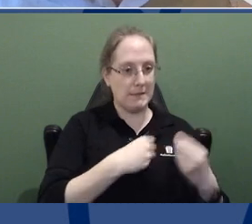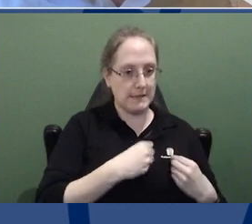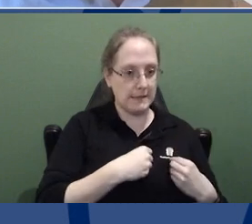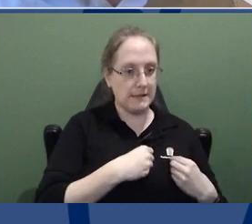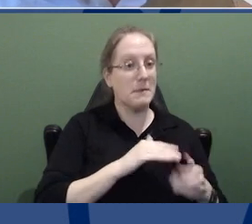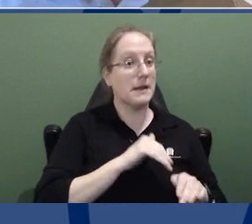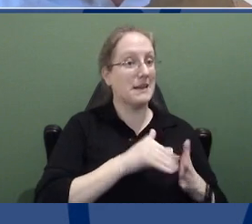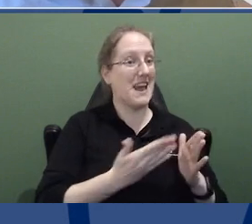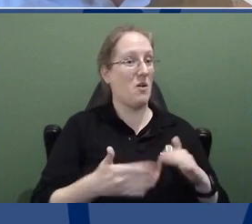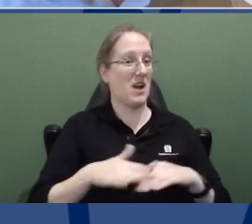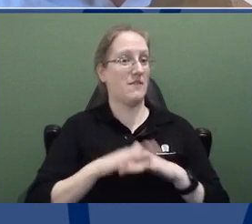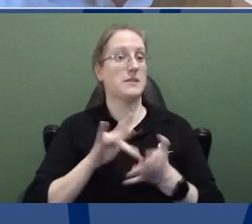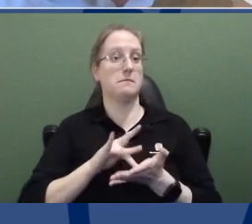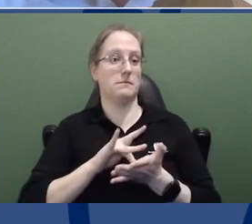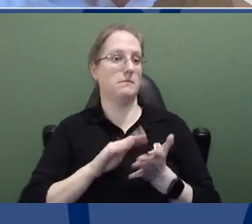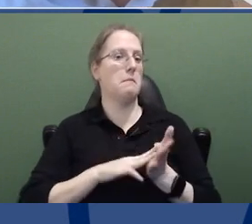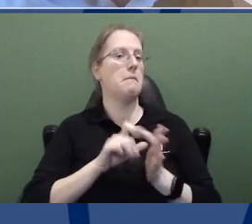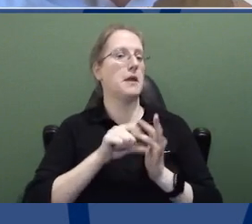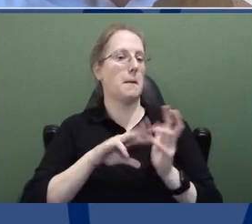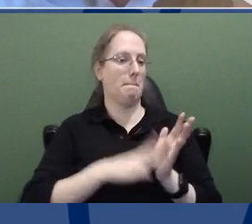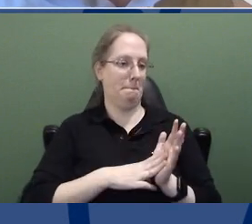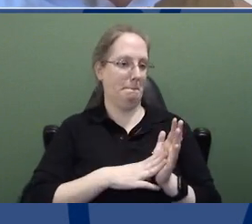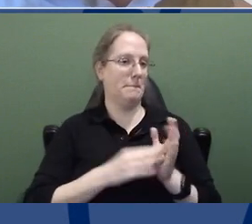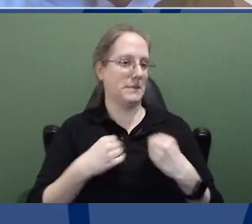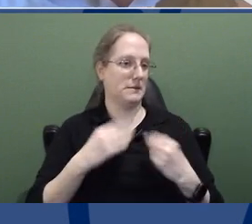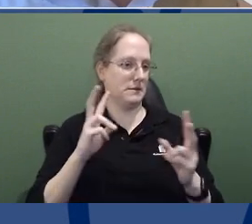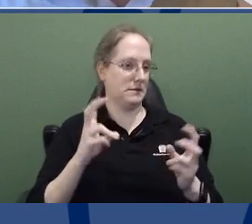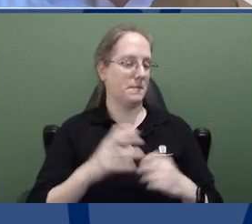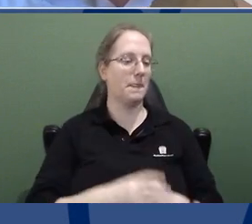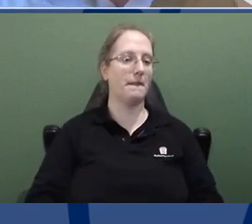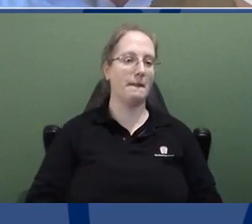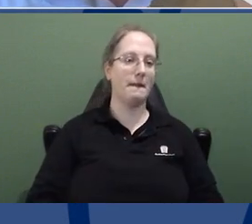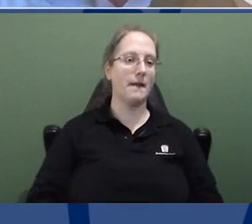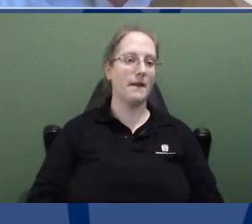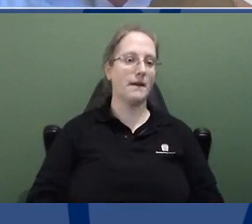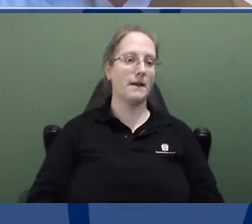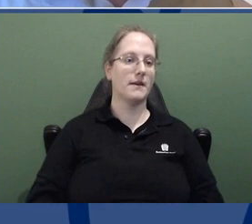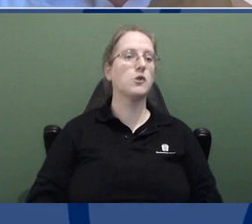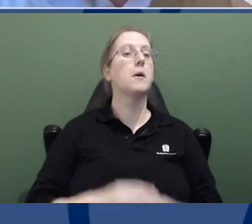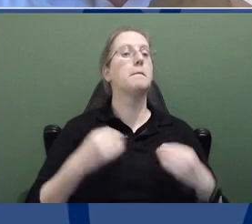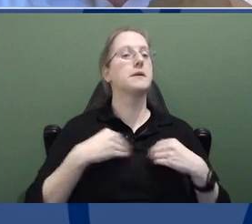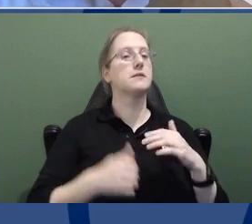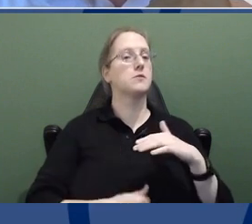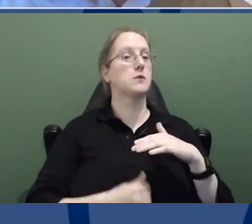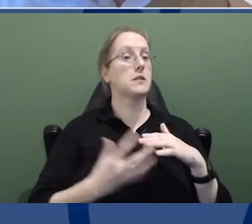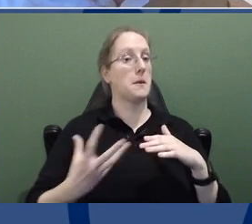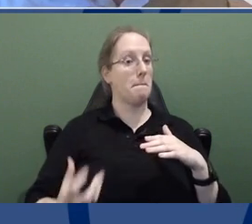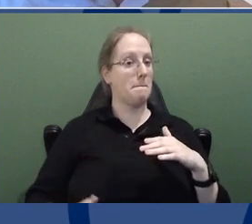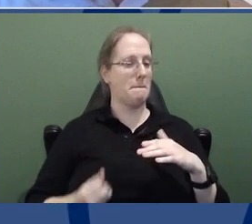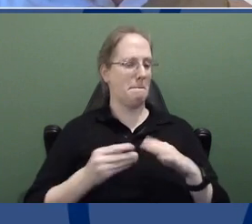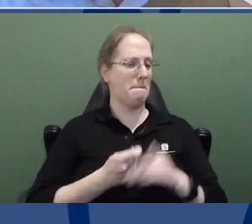businesses as well. So they're for businesses with a payroll of up to $10 million a year,